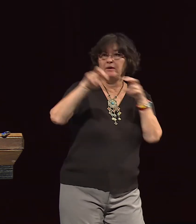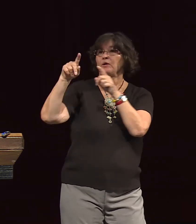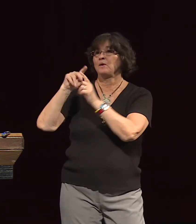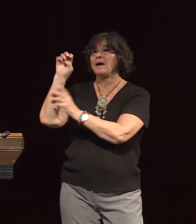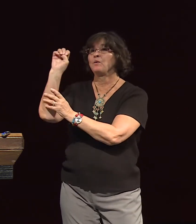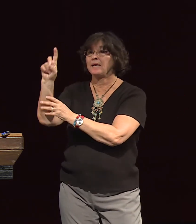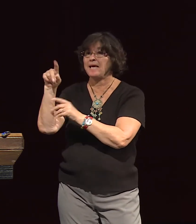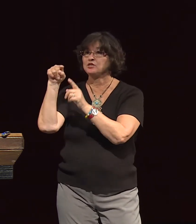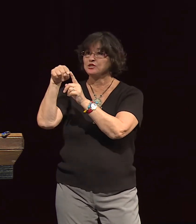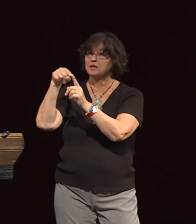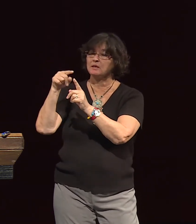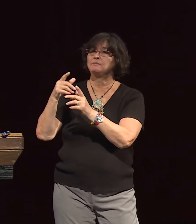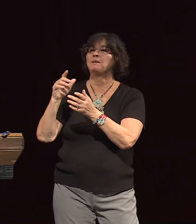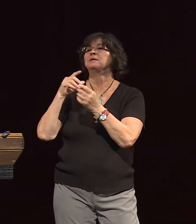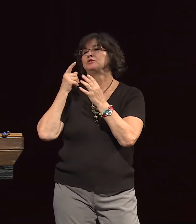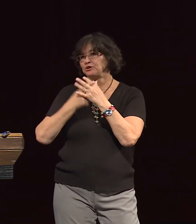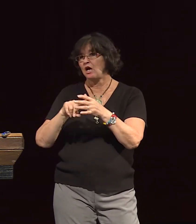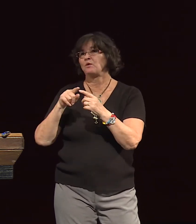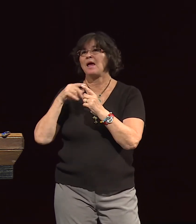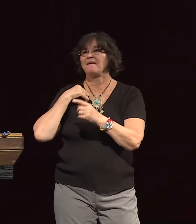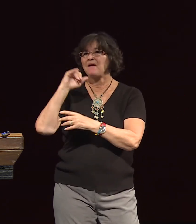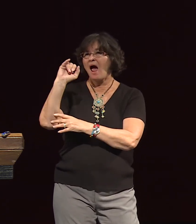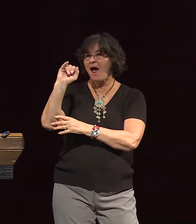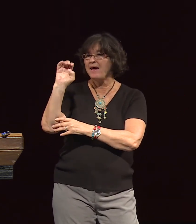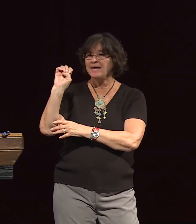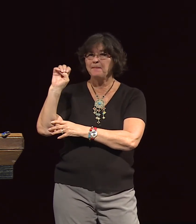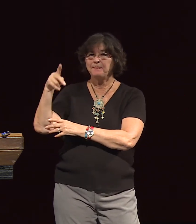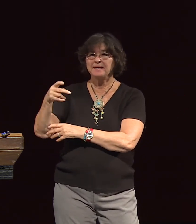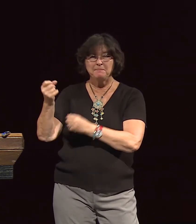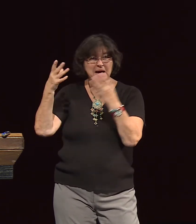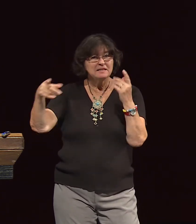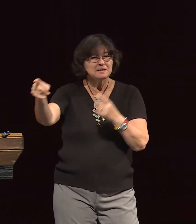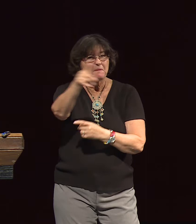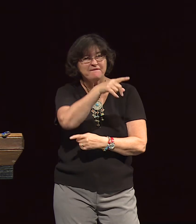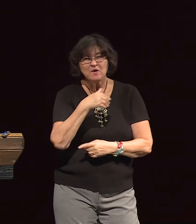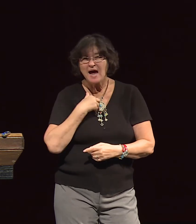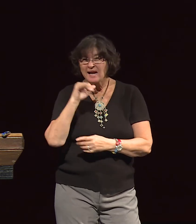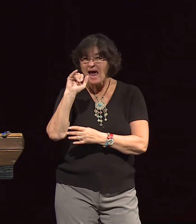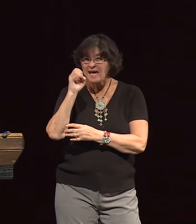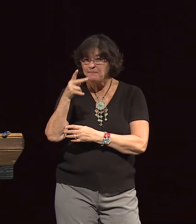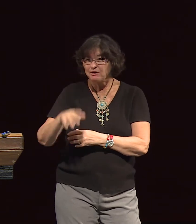from the Department of Health to the Education Department, where often they'll come up with an IEP.